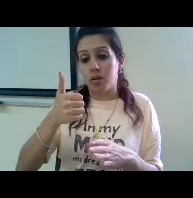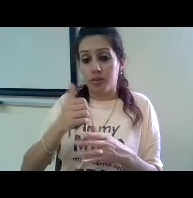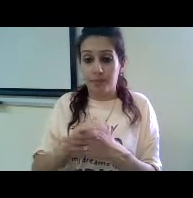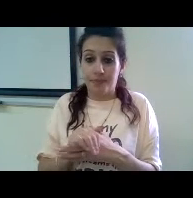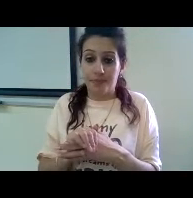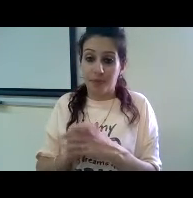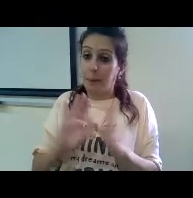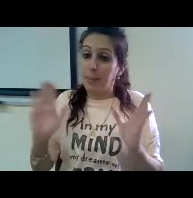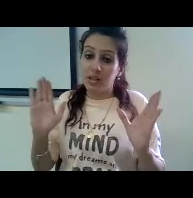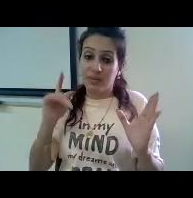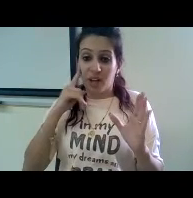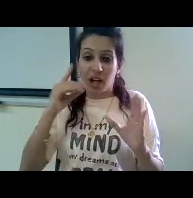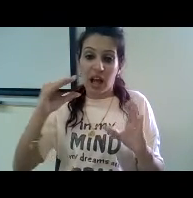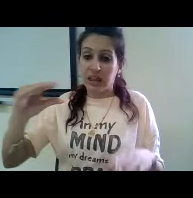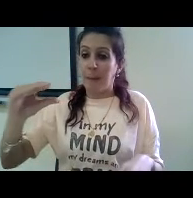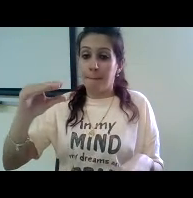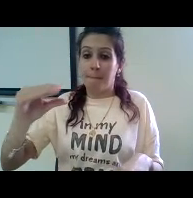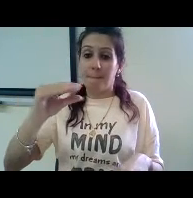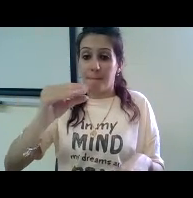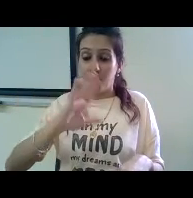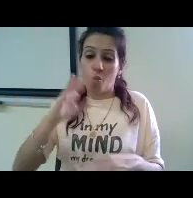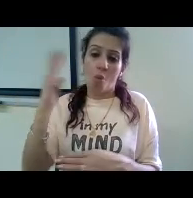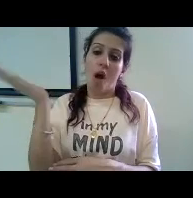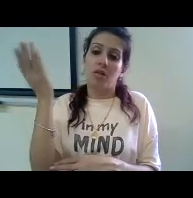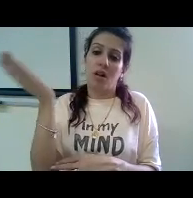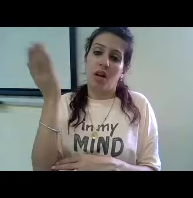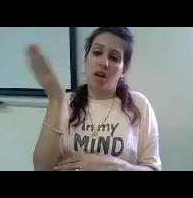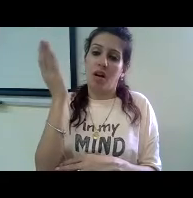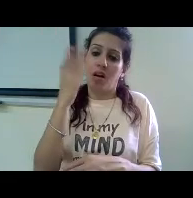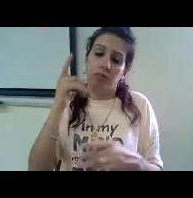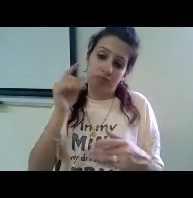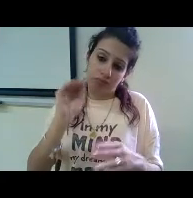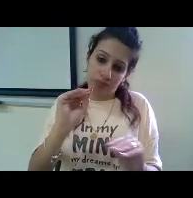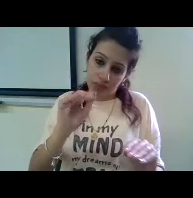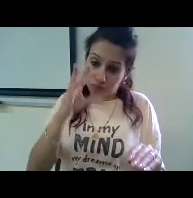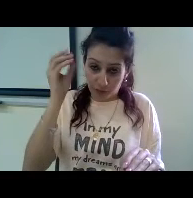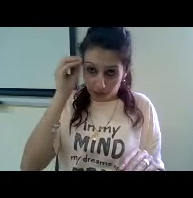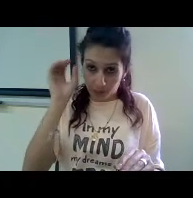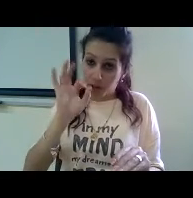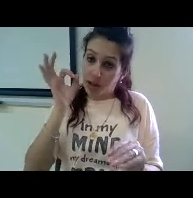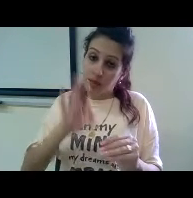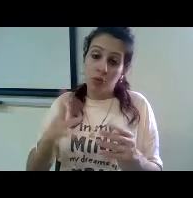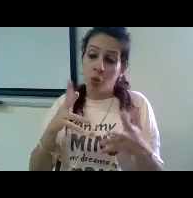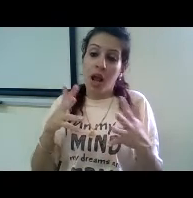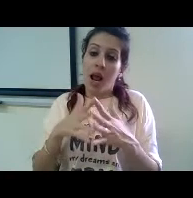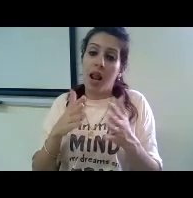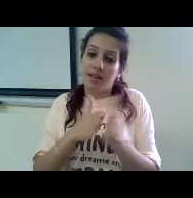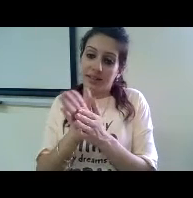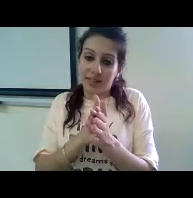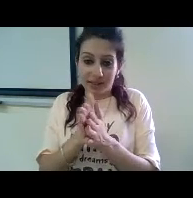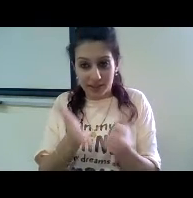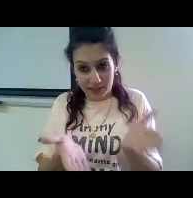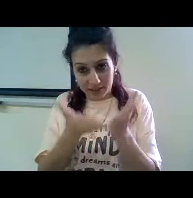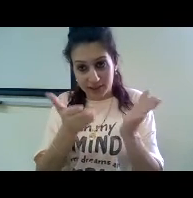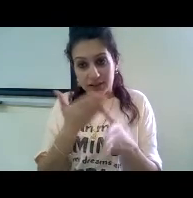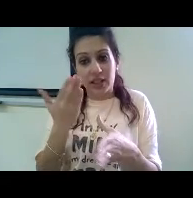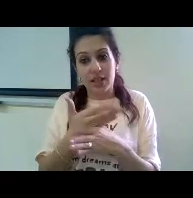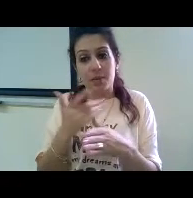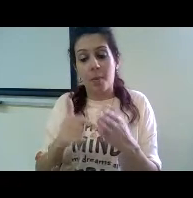pressure, but where they supported home learning in a different way. So instead of giving the children sheets